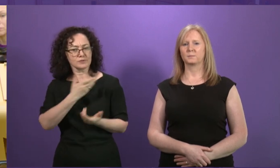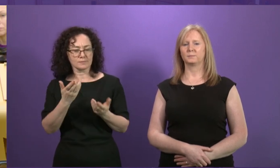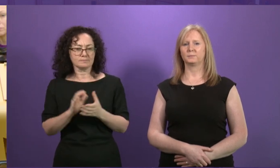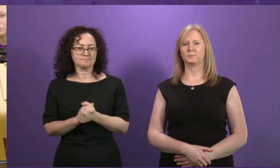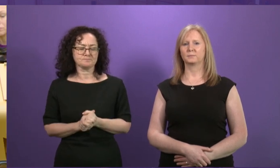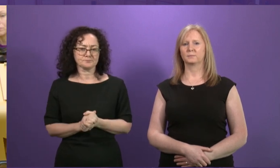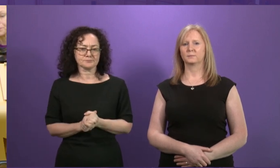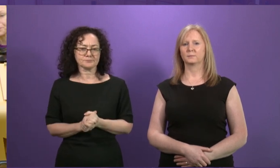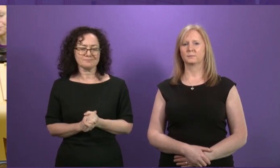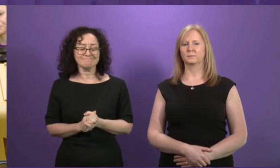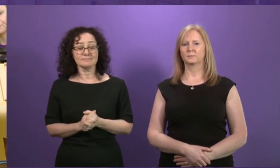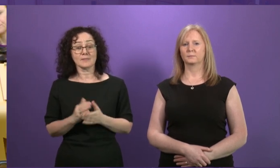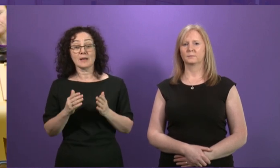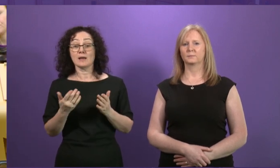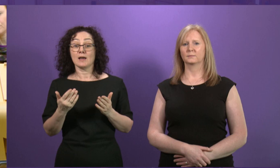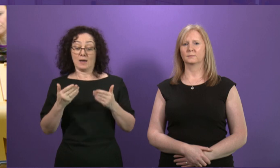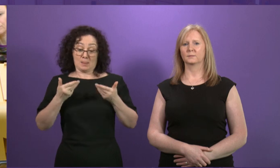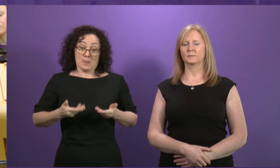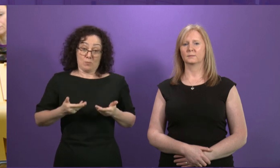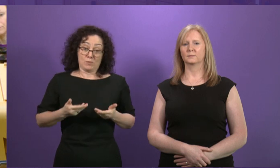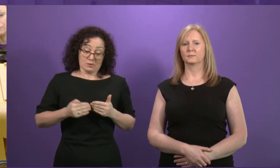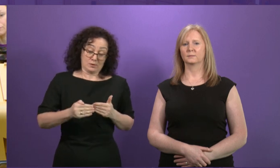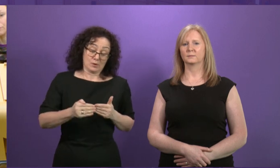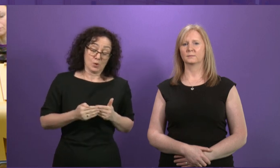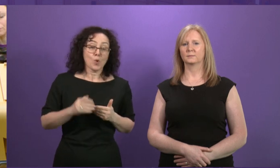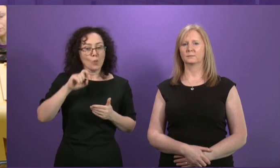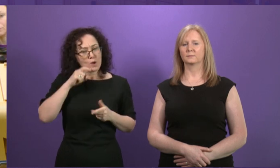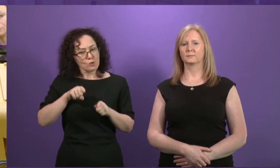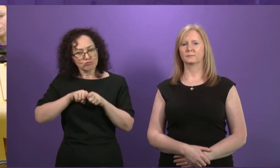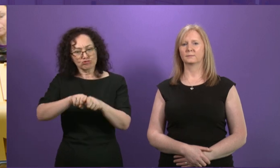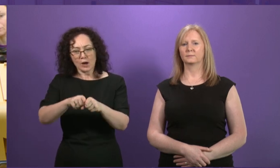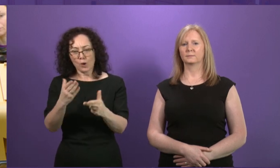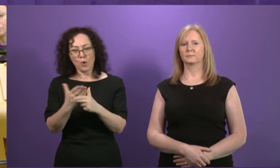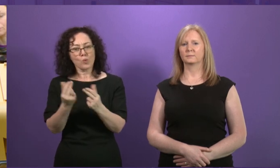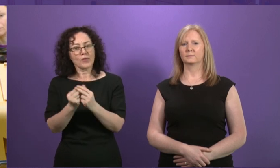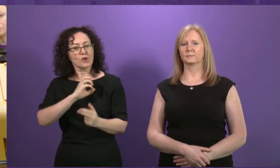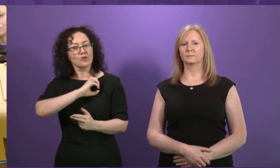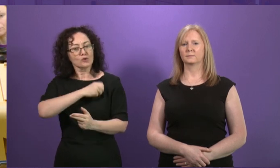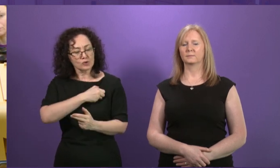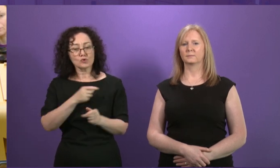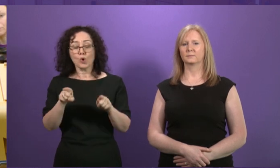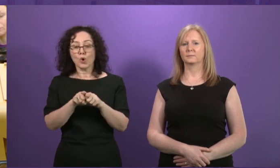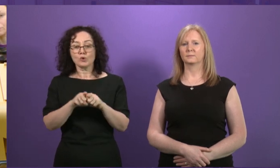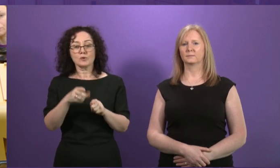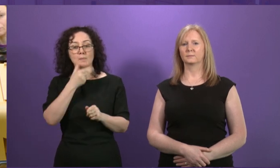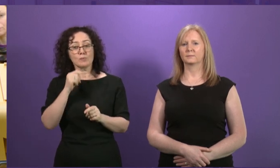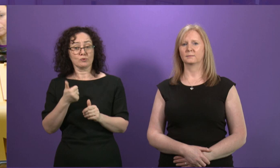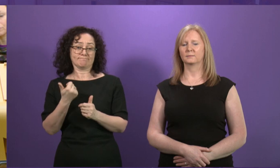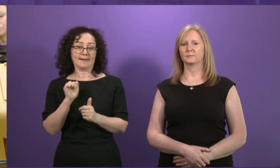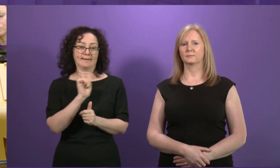In the interim, we will continue to do everything that we can, with the unions and with the owners. The Scottish Government has a stake in BiFab